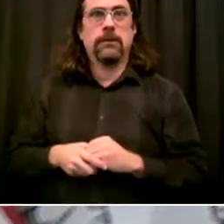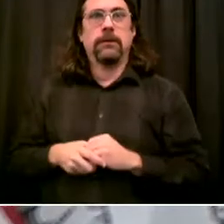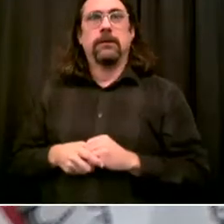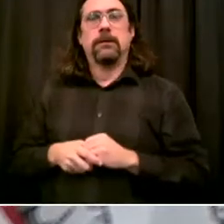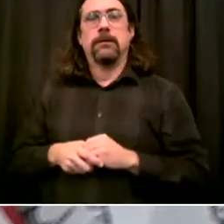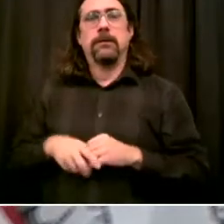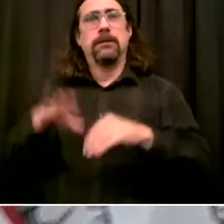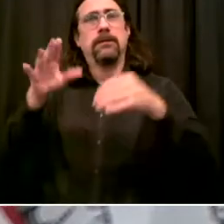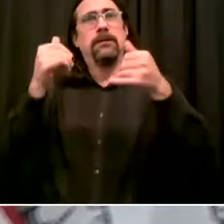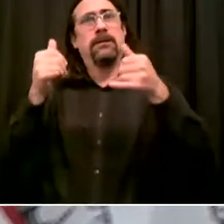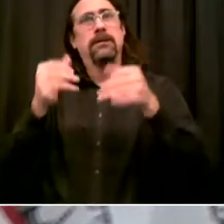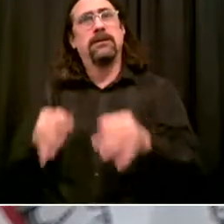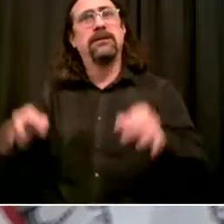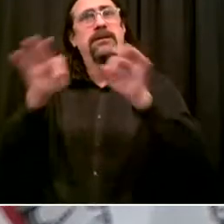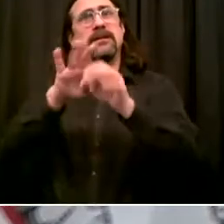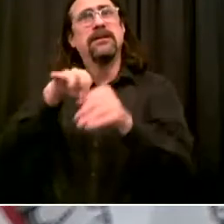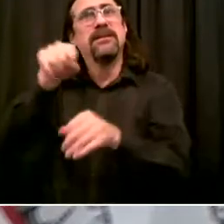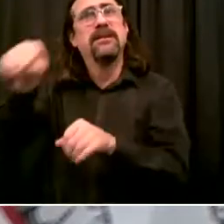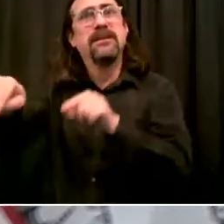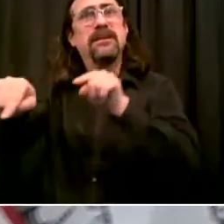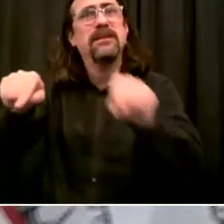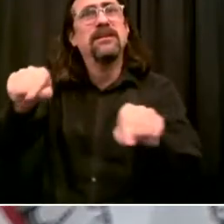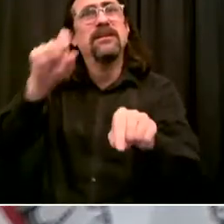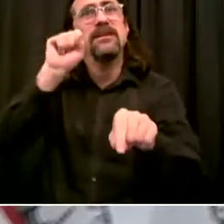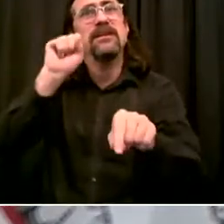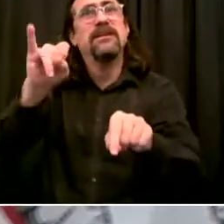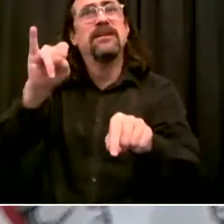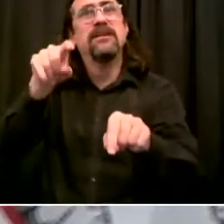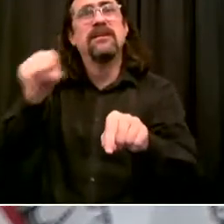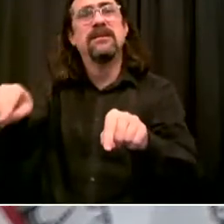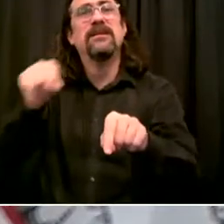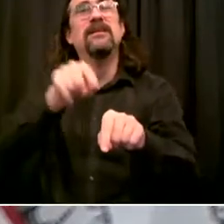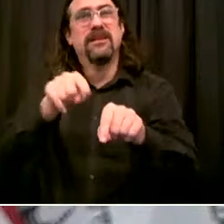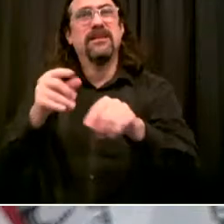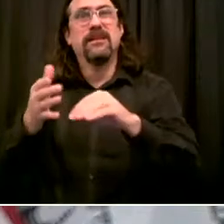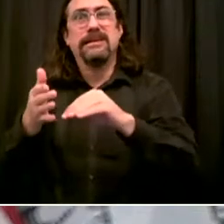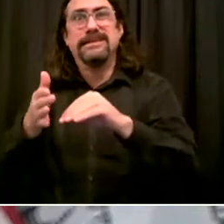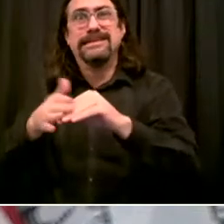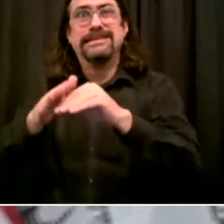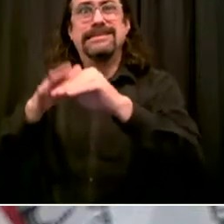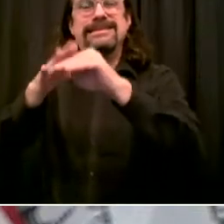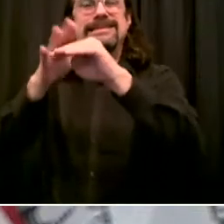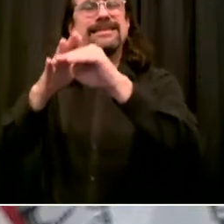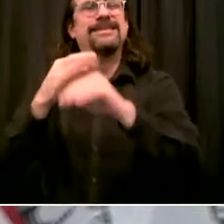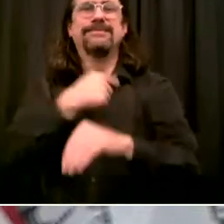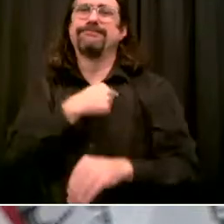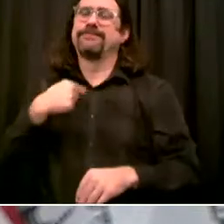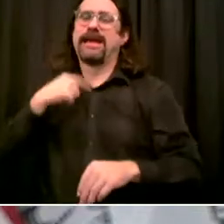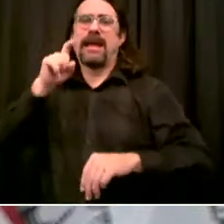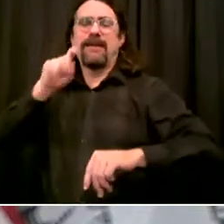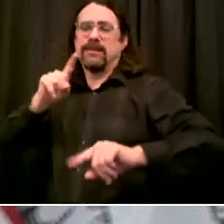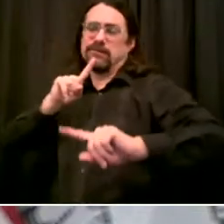AND TIME AGAIN. WE SAW THAT AT SUNSET PARK AND SOUTHEAST QUEENS. IT TOTOK O